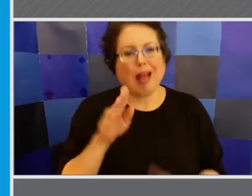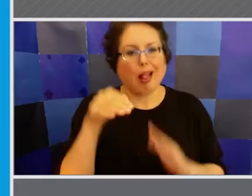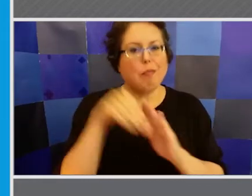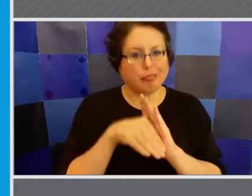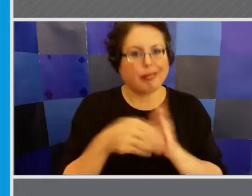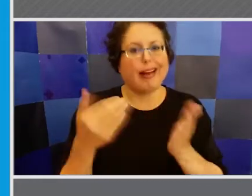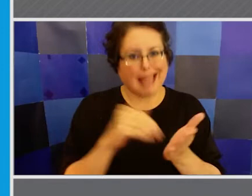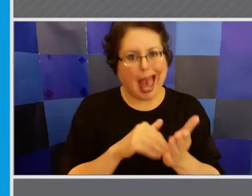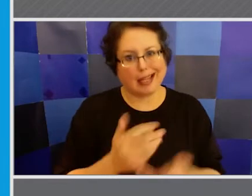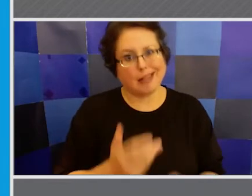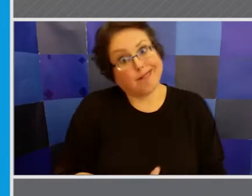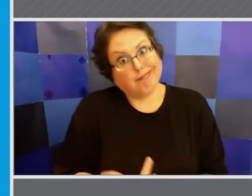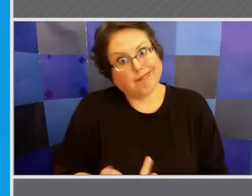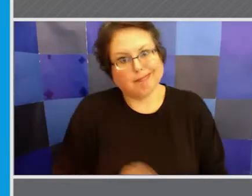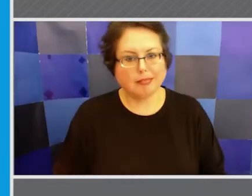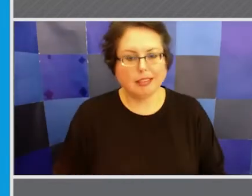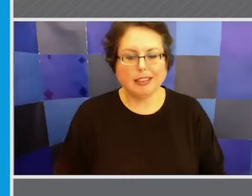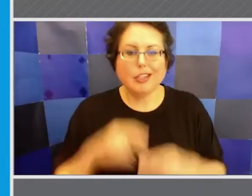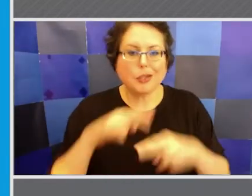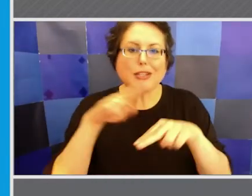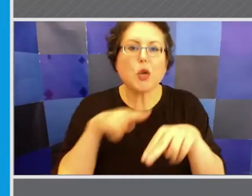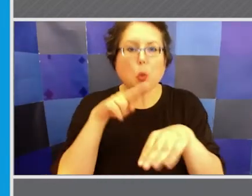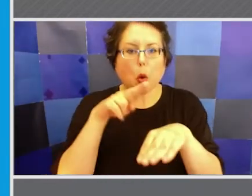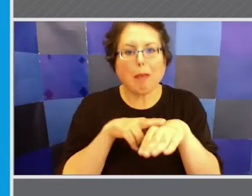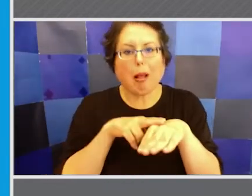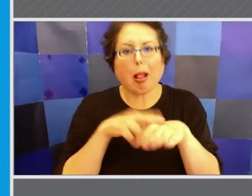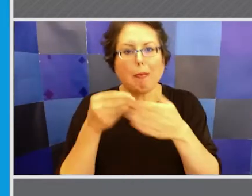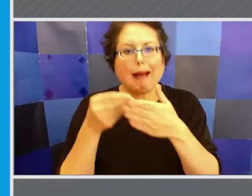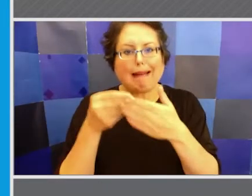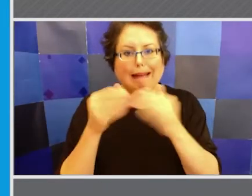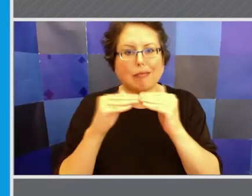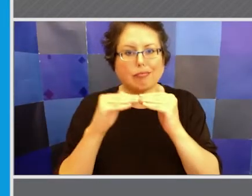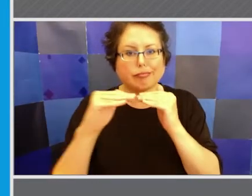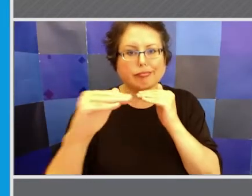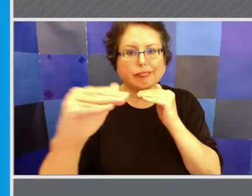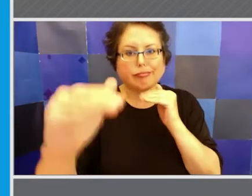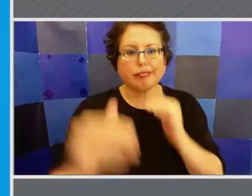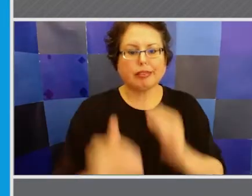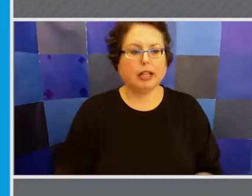to its normal funding pan.